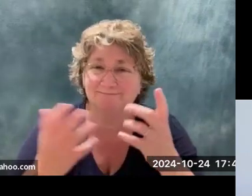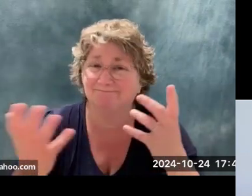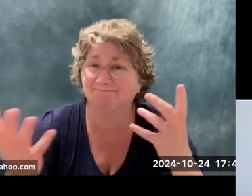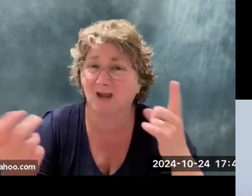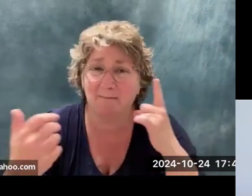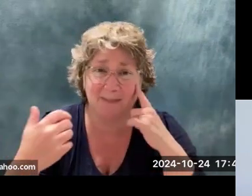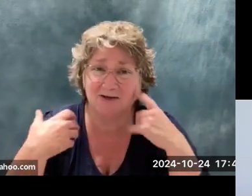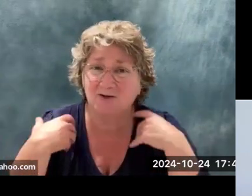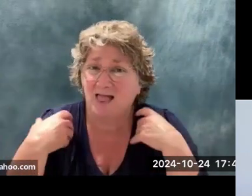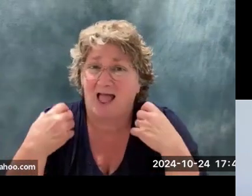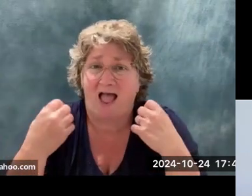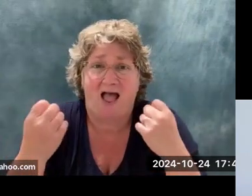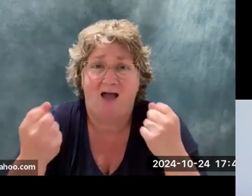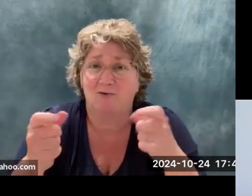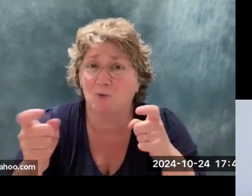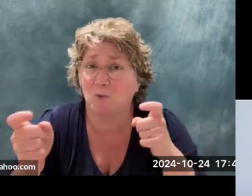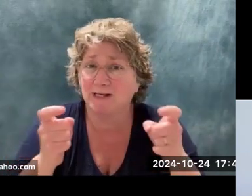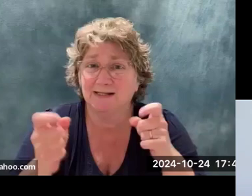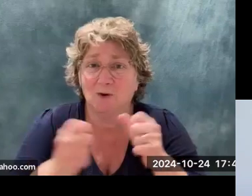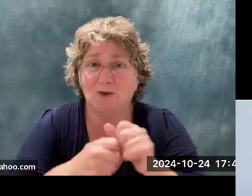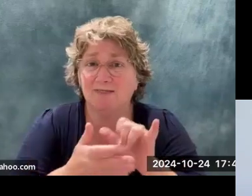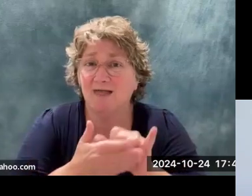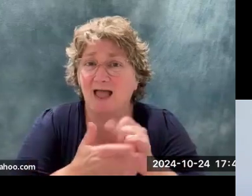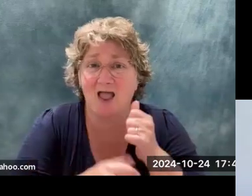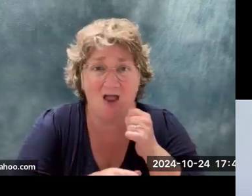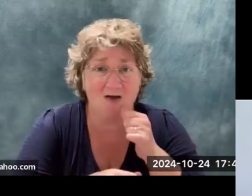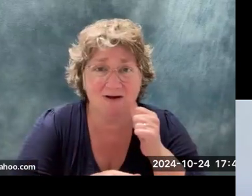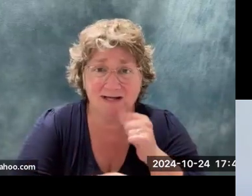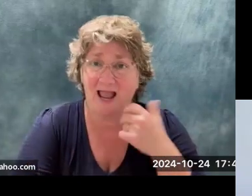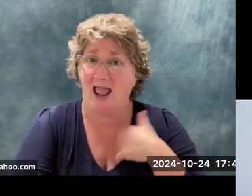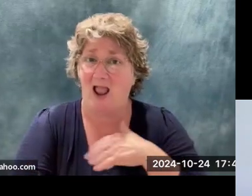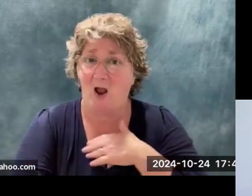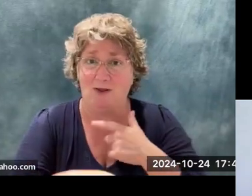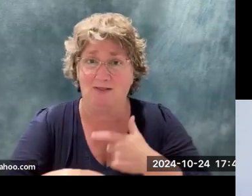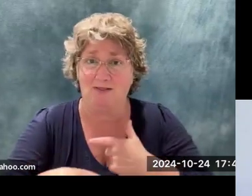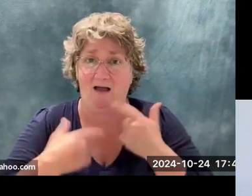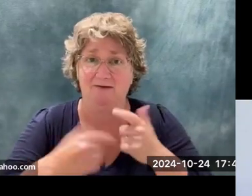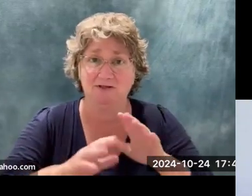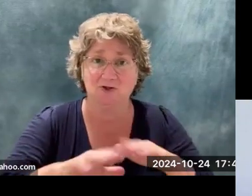deal with every day in our own lives, in our children's lives, so I think Marie's point was